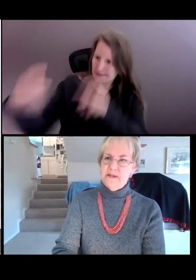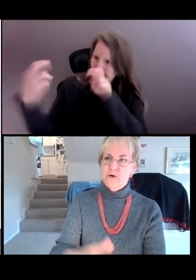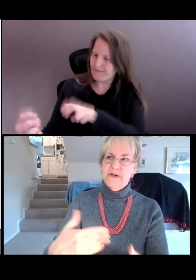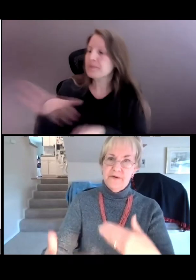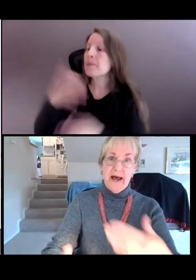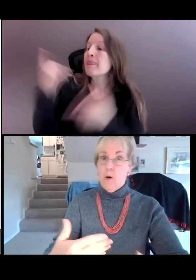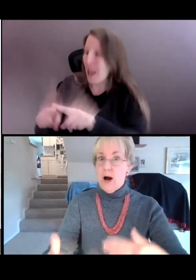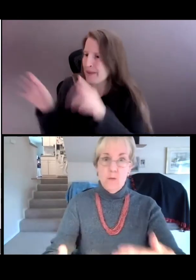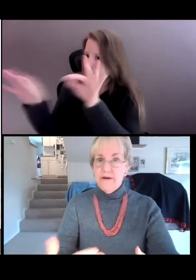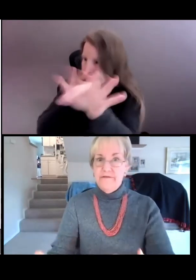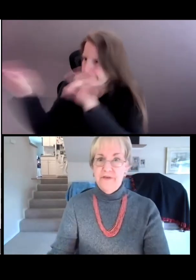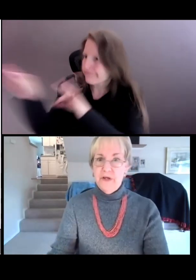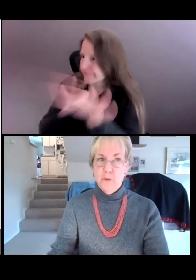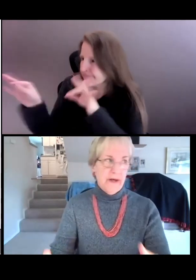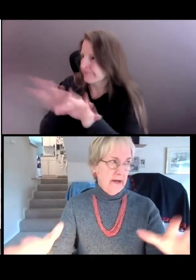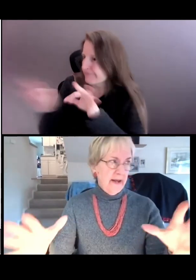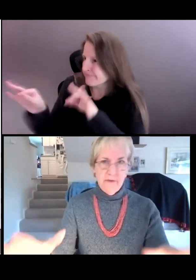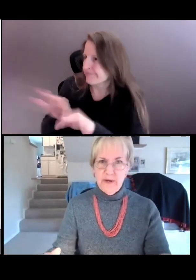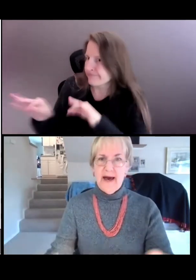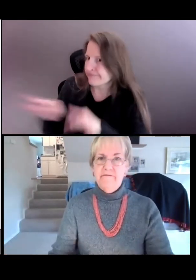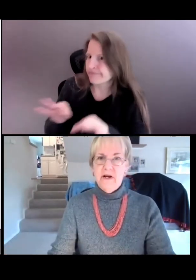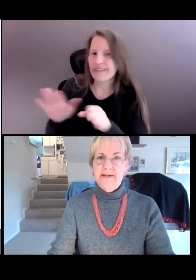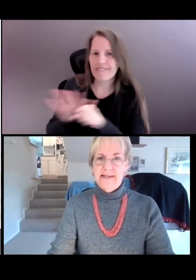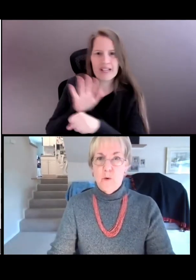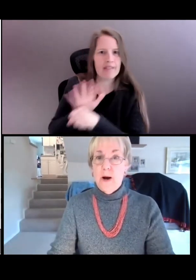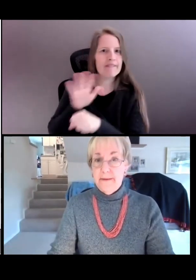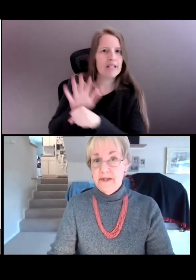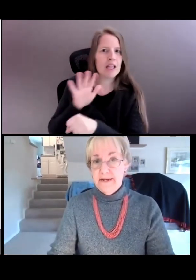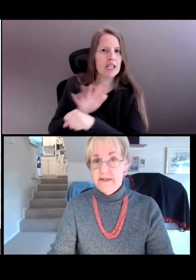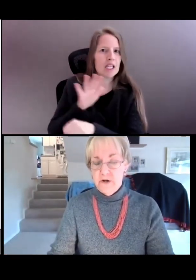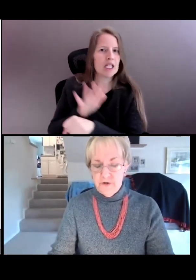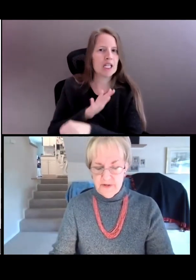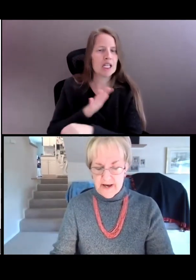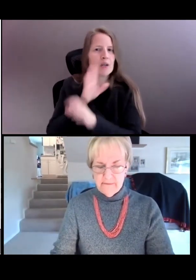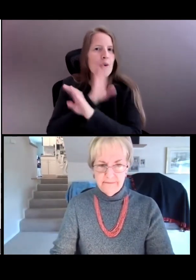earlier now I want to show you now that we have a nice quiet place to do that